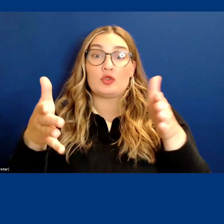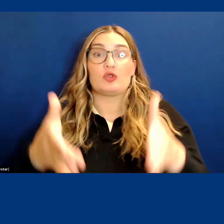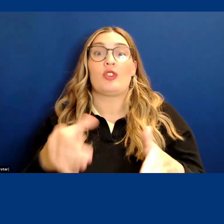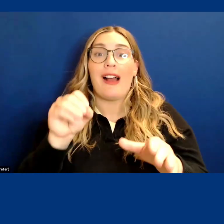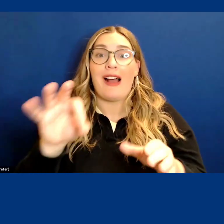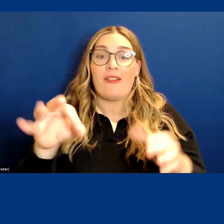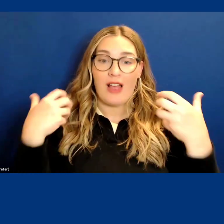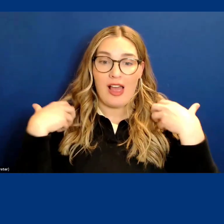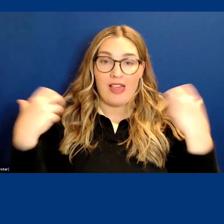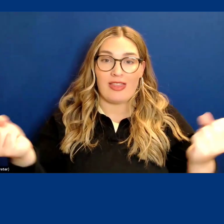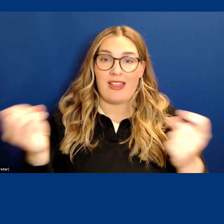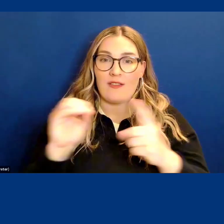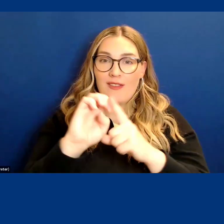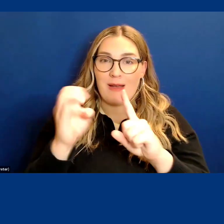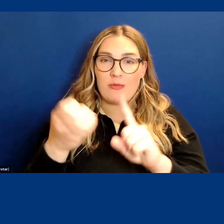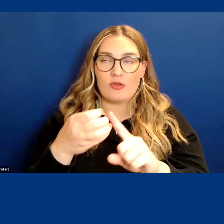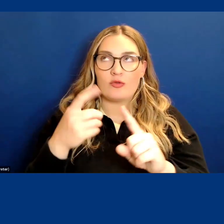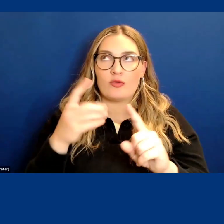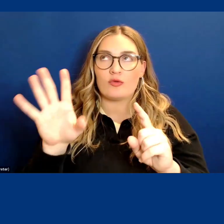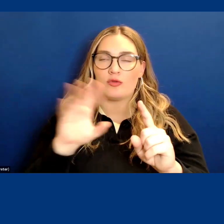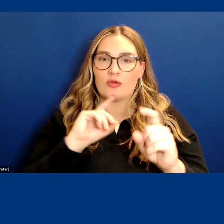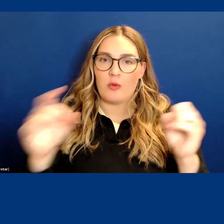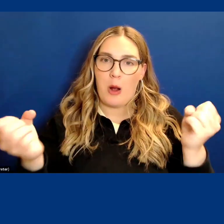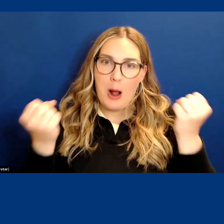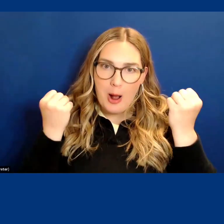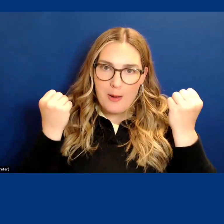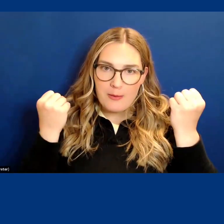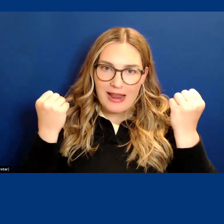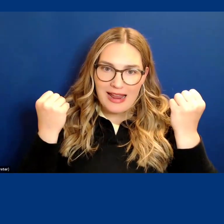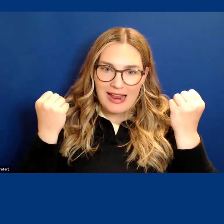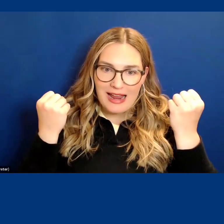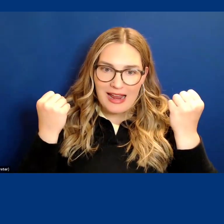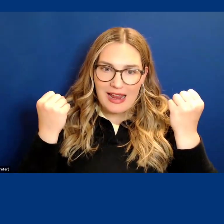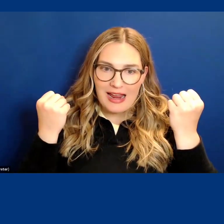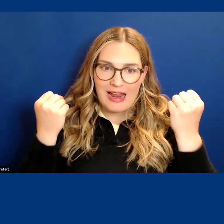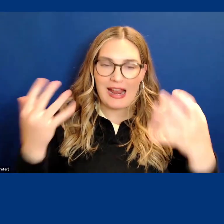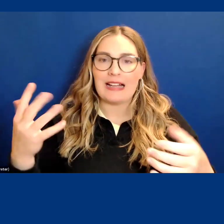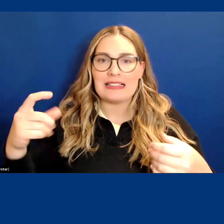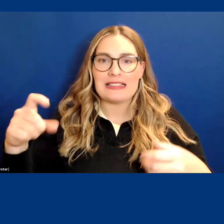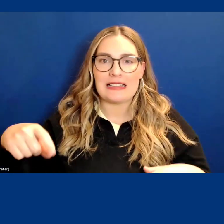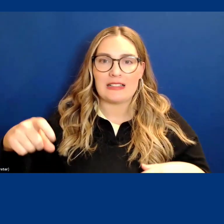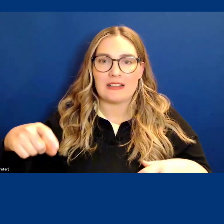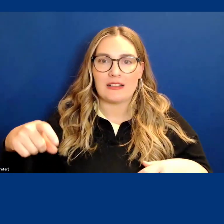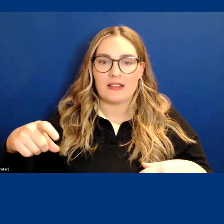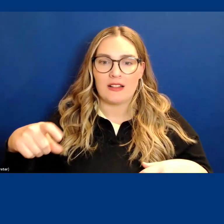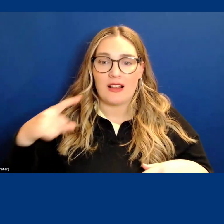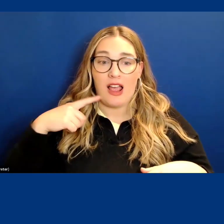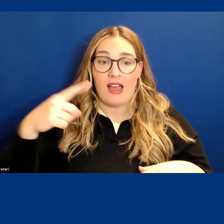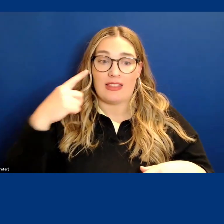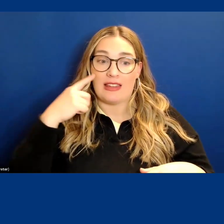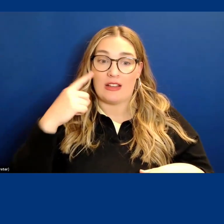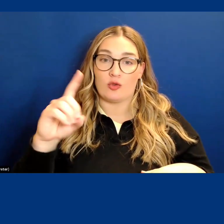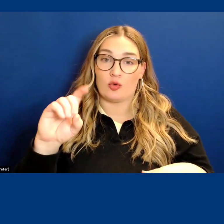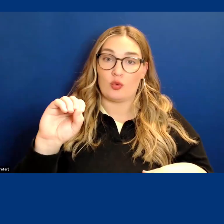There's so many needs that folks have that I think doulas are well positioned to meet.